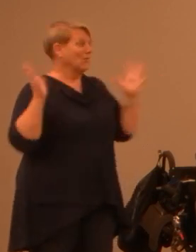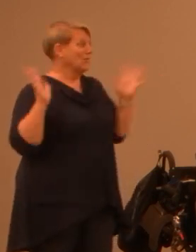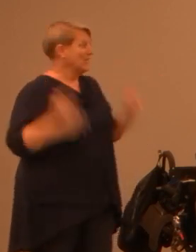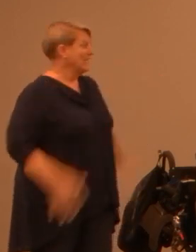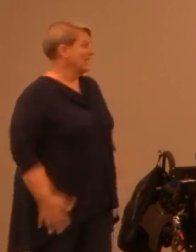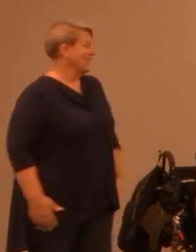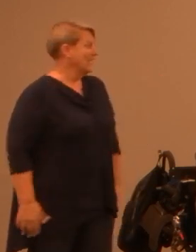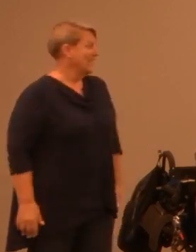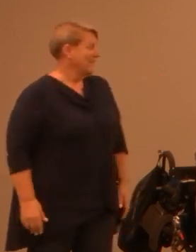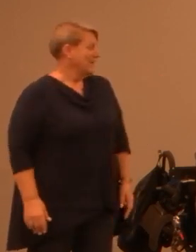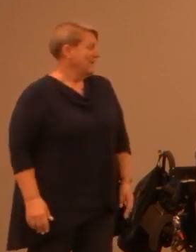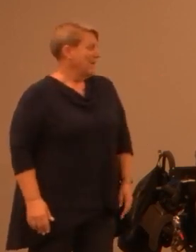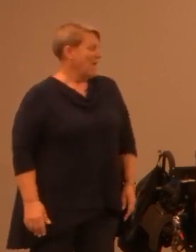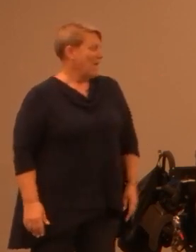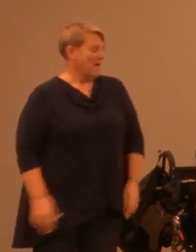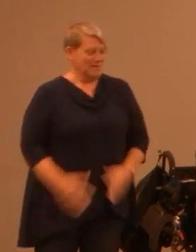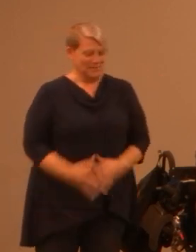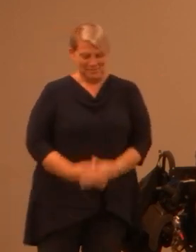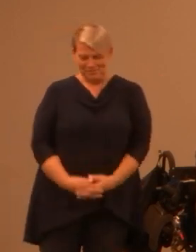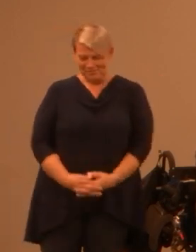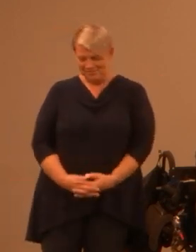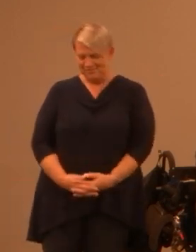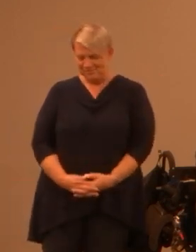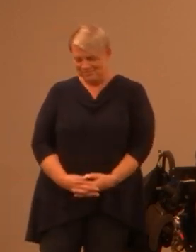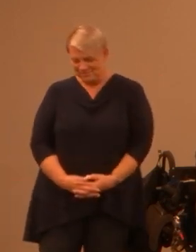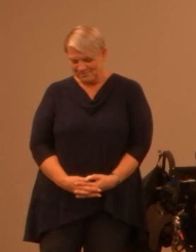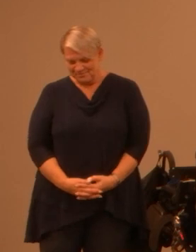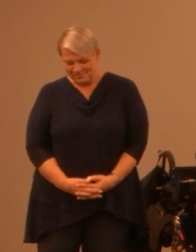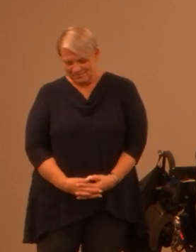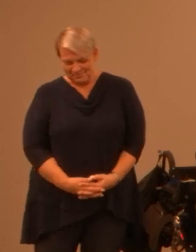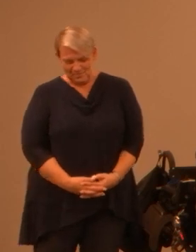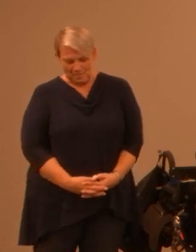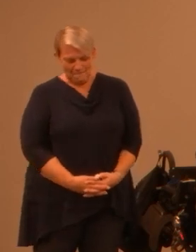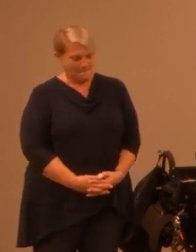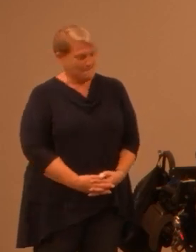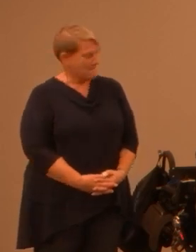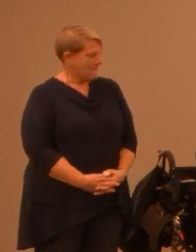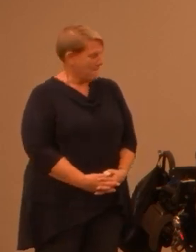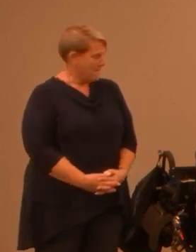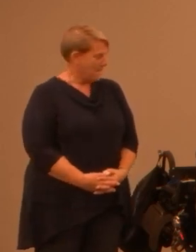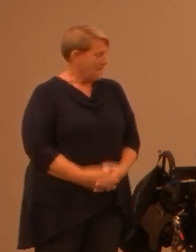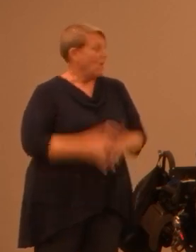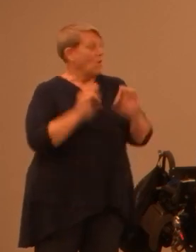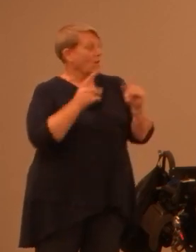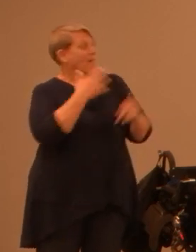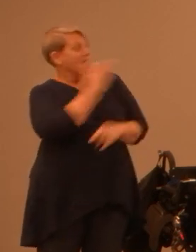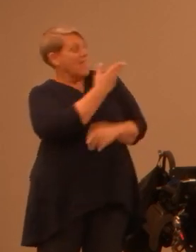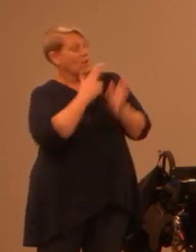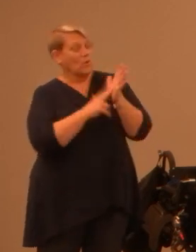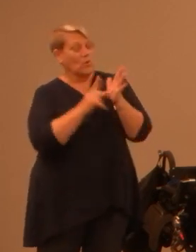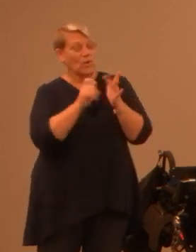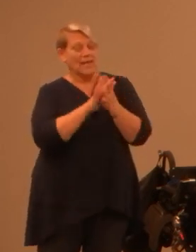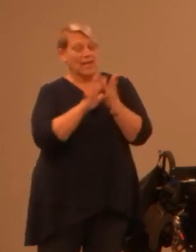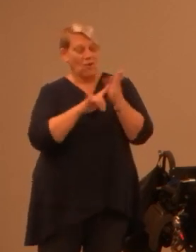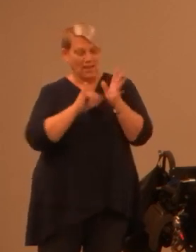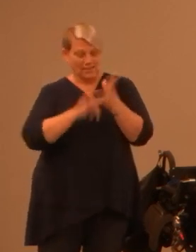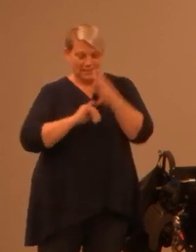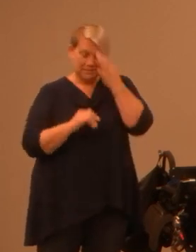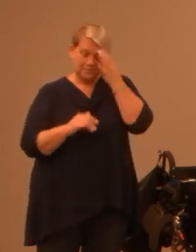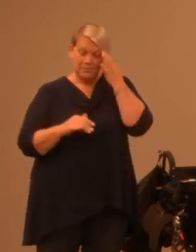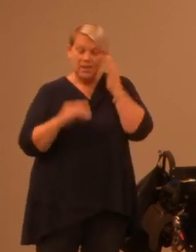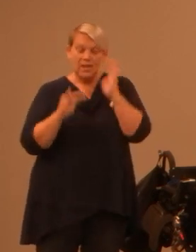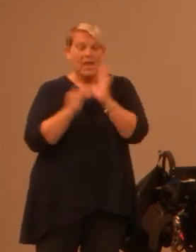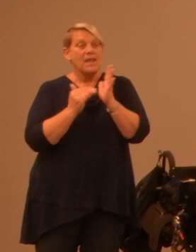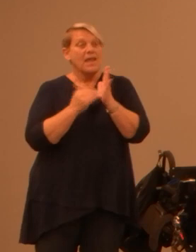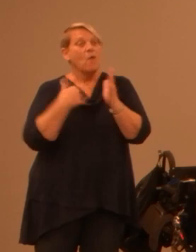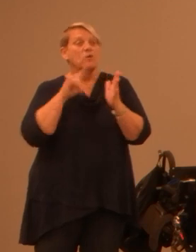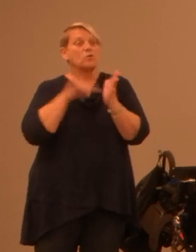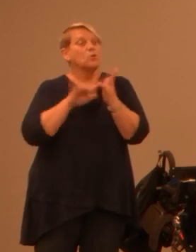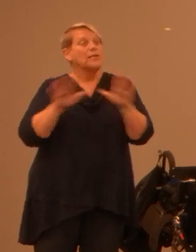Thank you. Okay, thank you, Nicholas. I'd like to introduce Jonas Peterson.